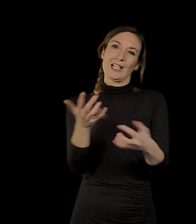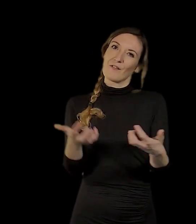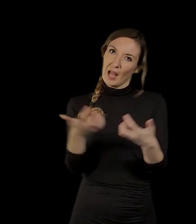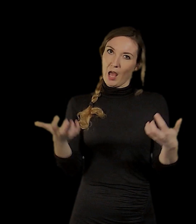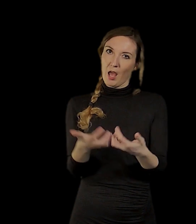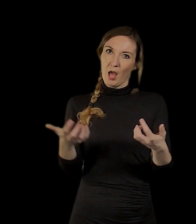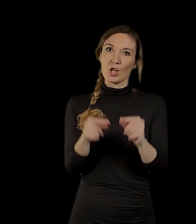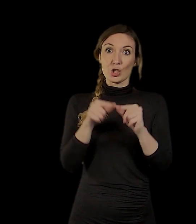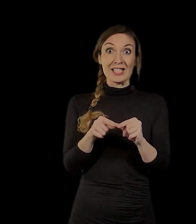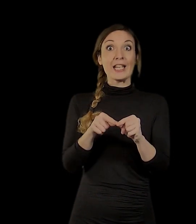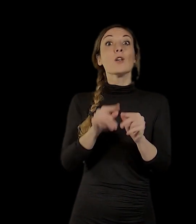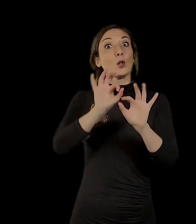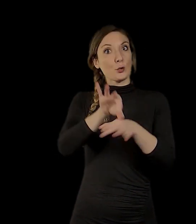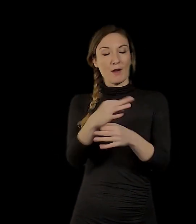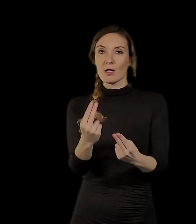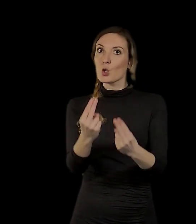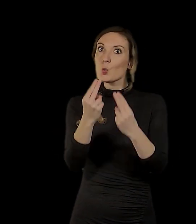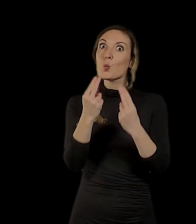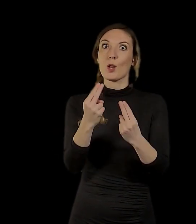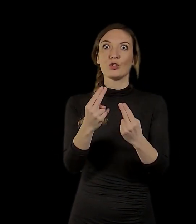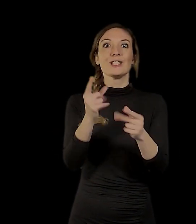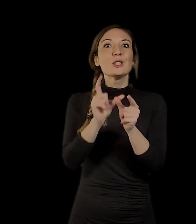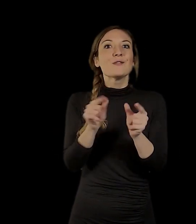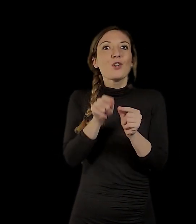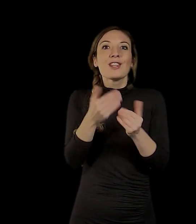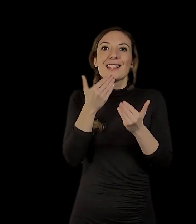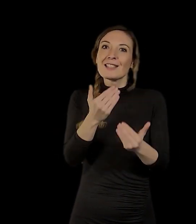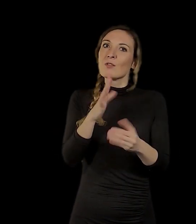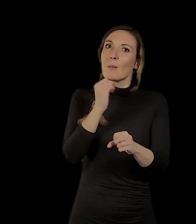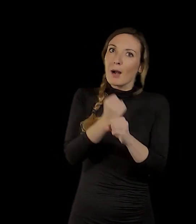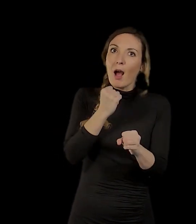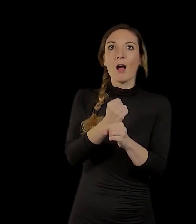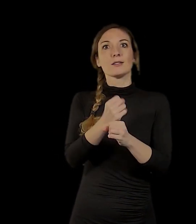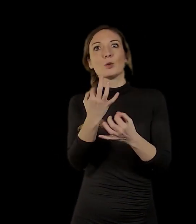Everything else had already been demolished. And it seemed like a terrible shame